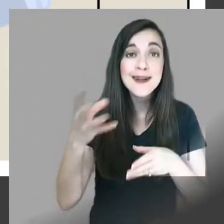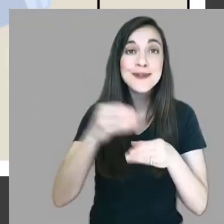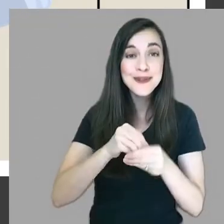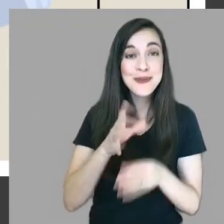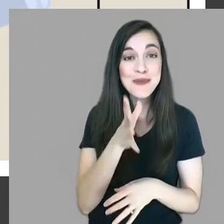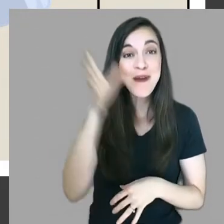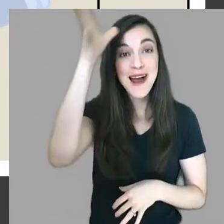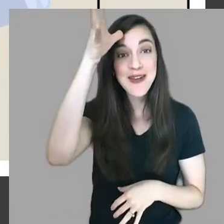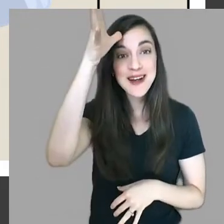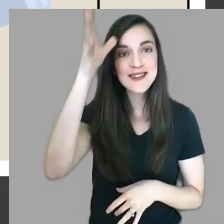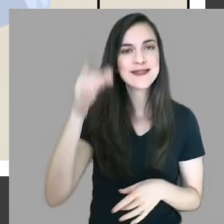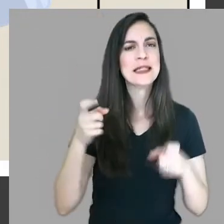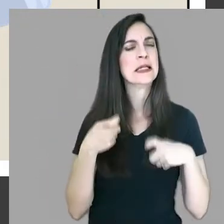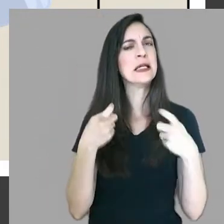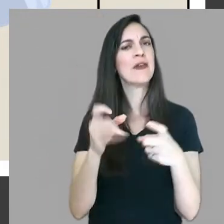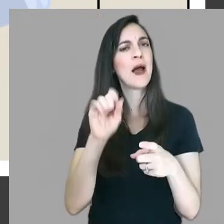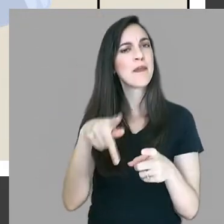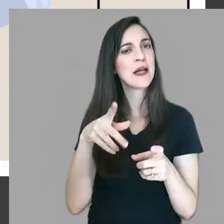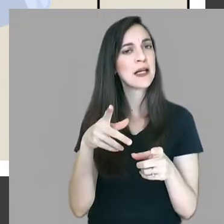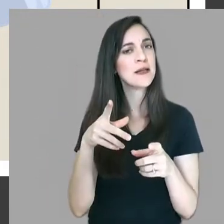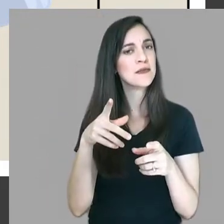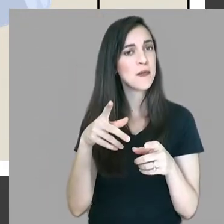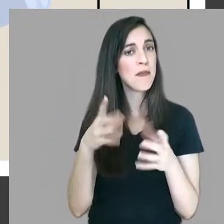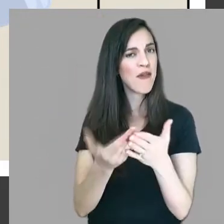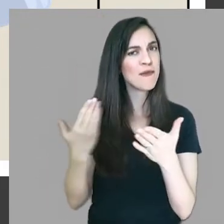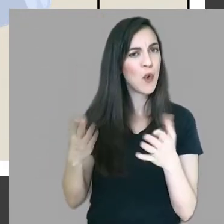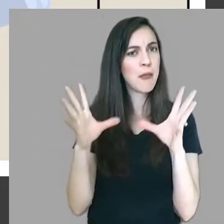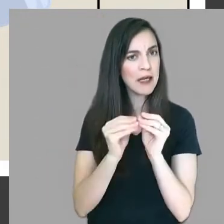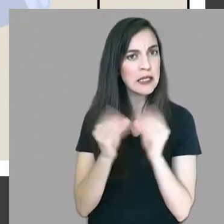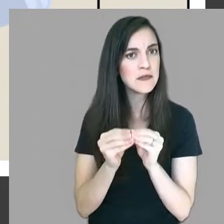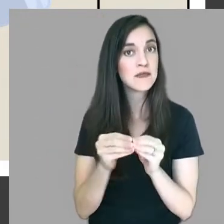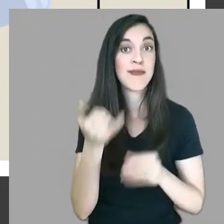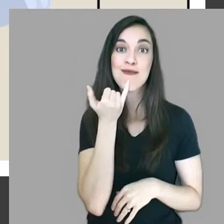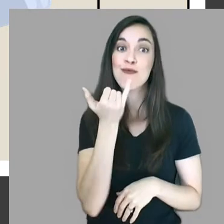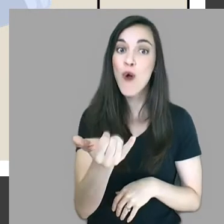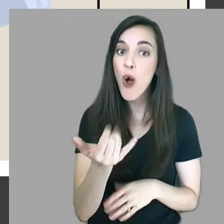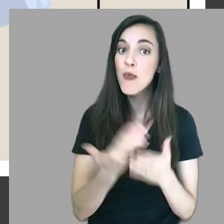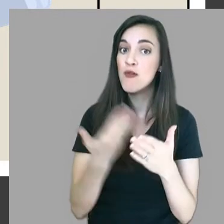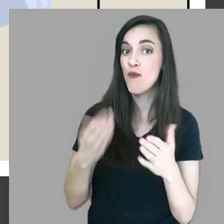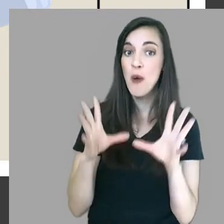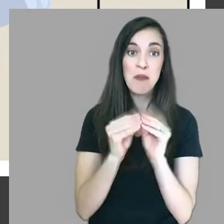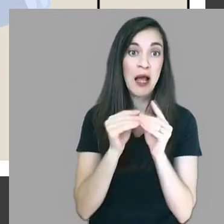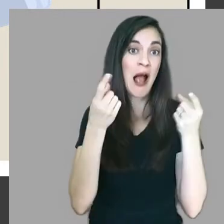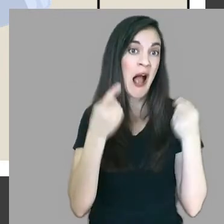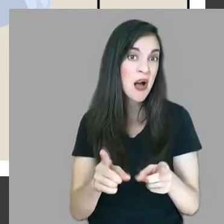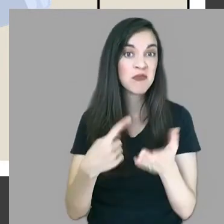Include the parents. Provide the IEP before the meeting. Call them beforehand to discuss